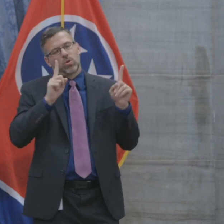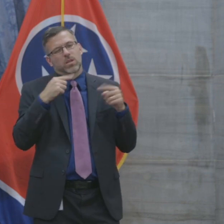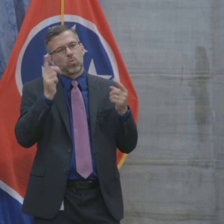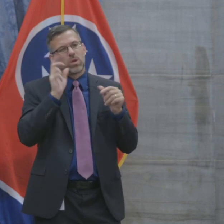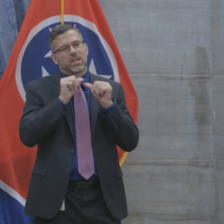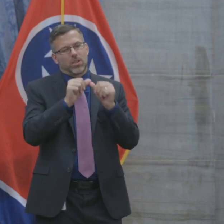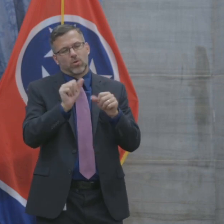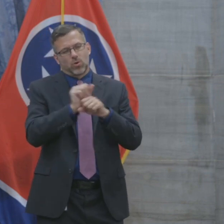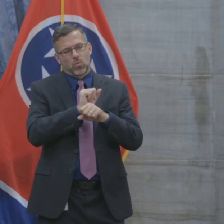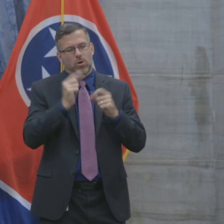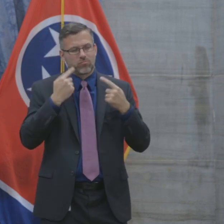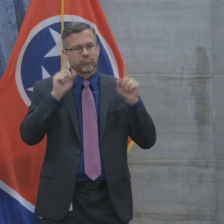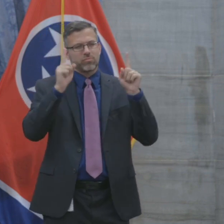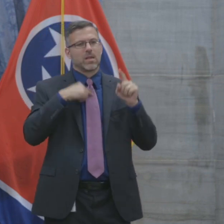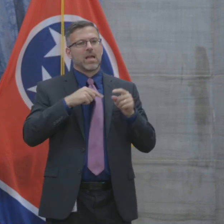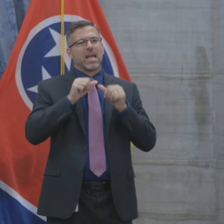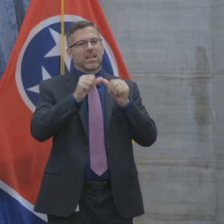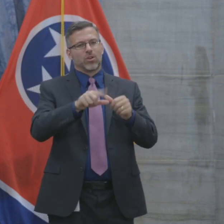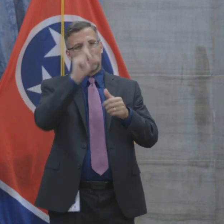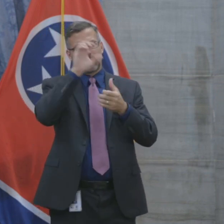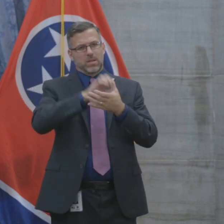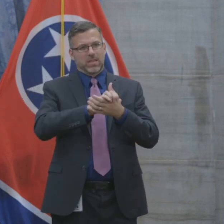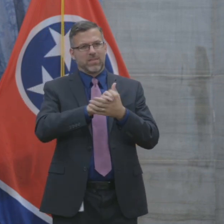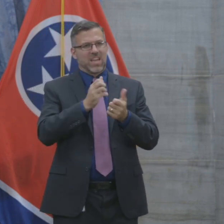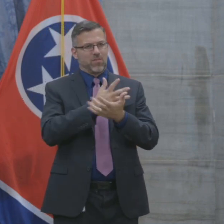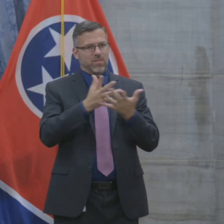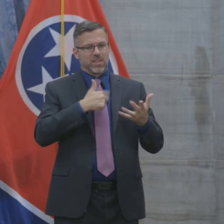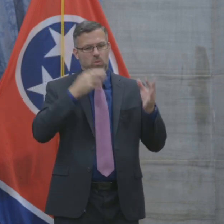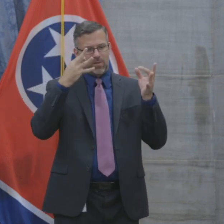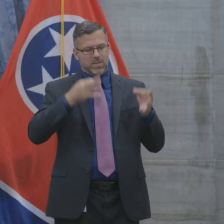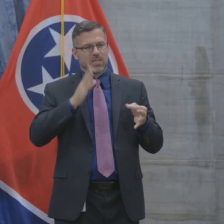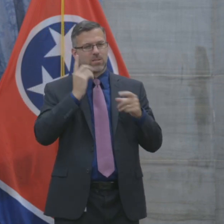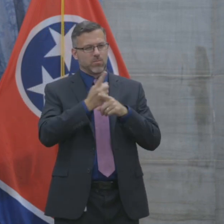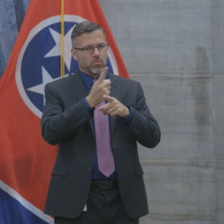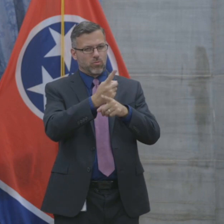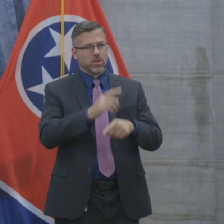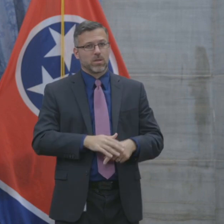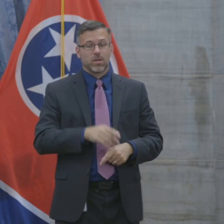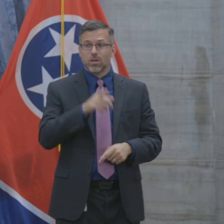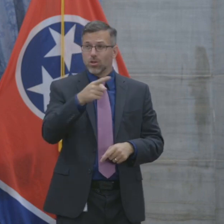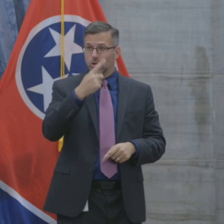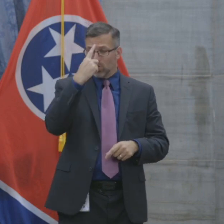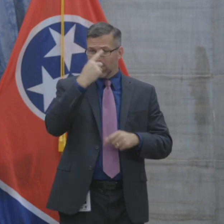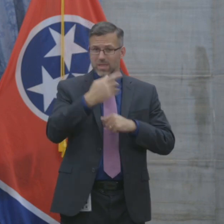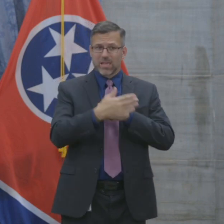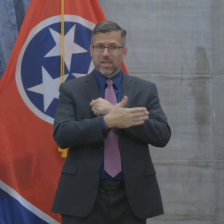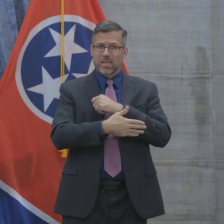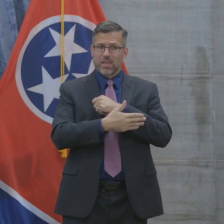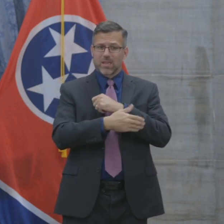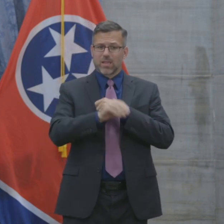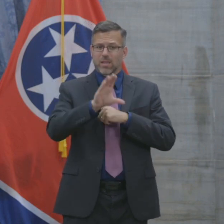made, as I've said, are constitutionally sound. And I also have every reason to believe Tennesseans will